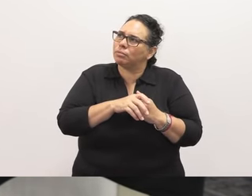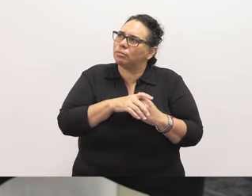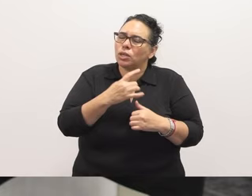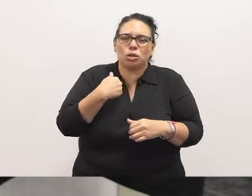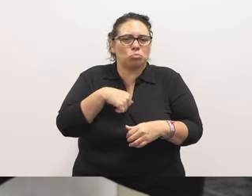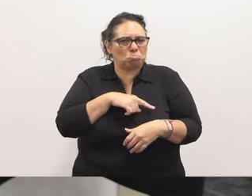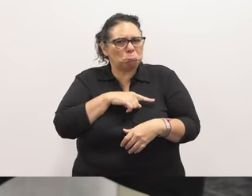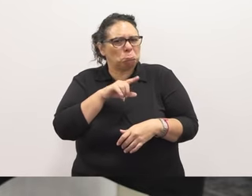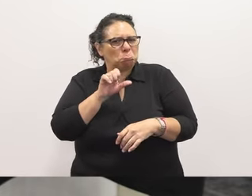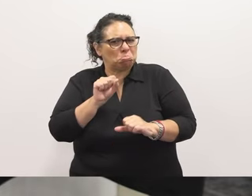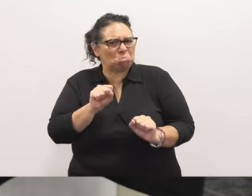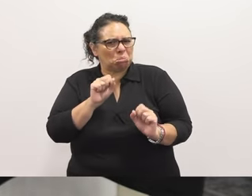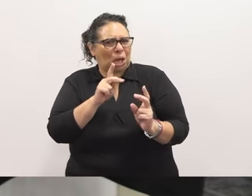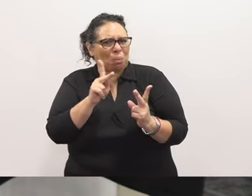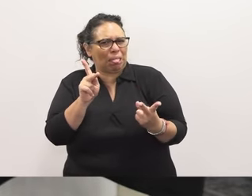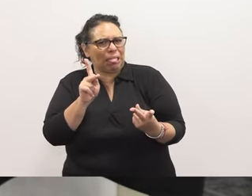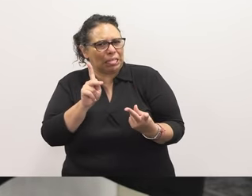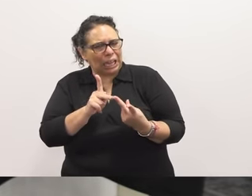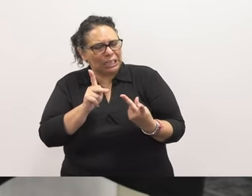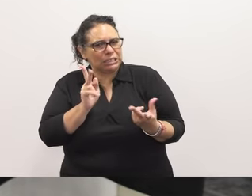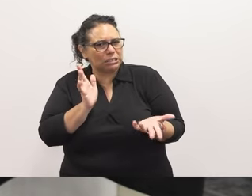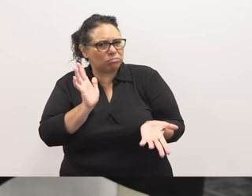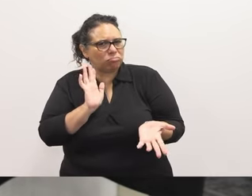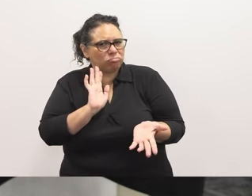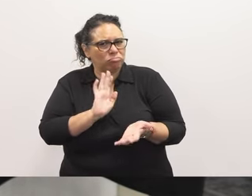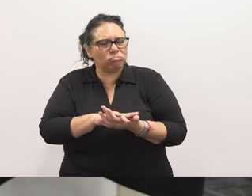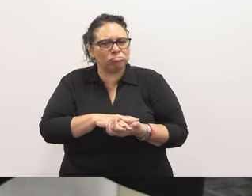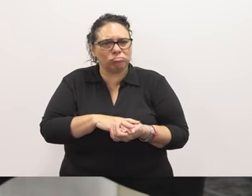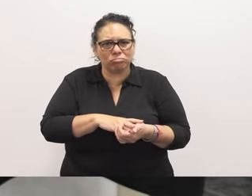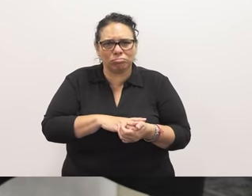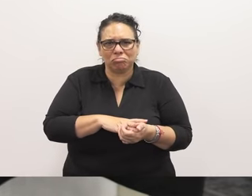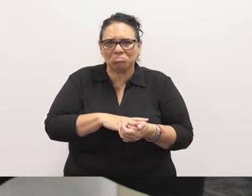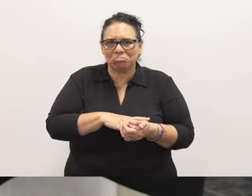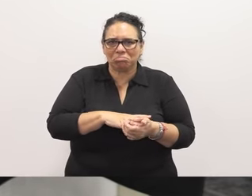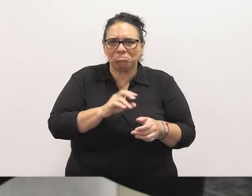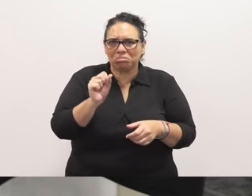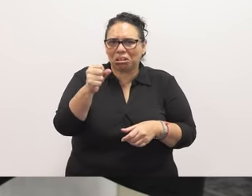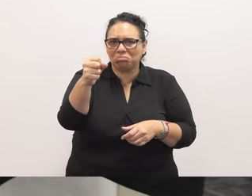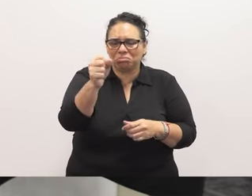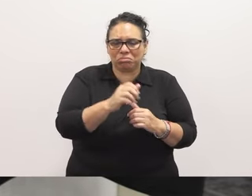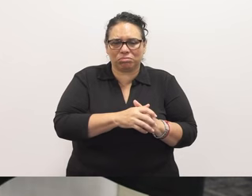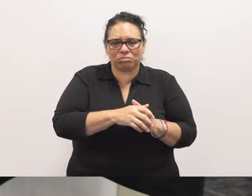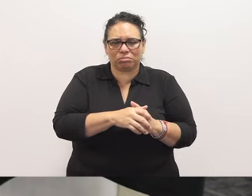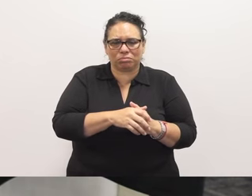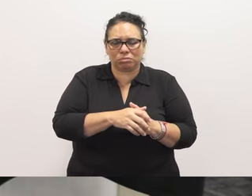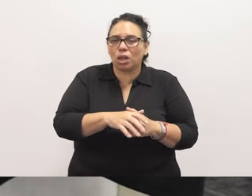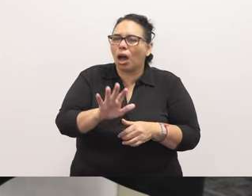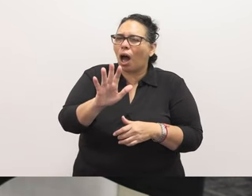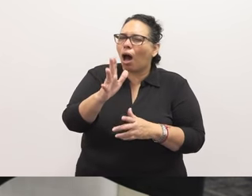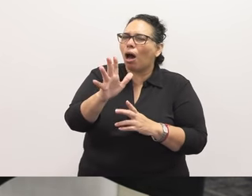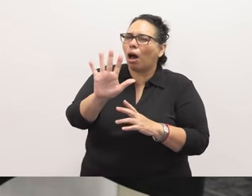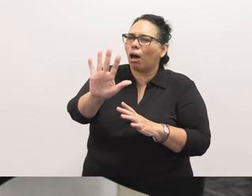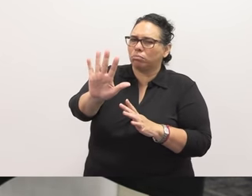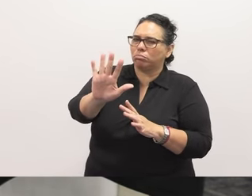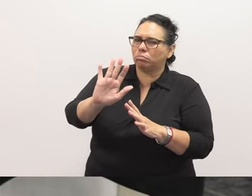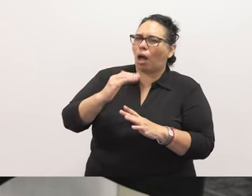Yeah, in their heart for the teacher. There we go. That's all I gotta say. Yeah, a little thing I want to add is, yeah, Ms. Bryant,